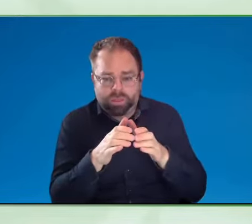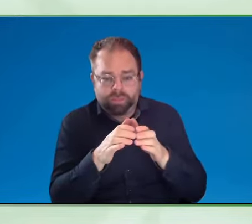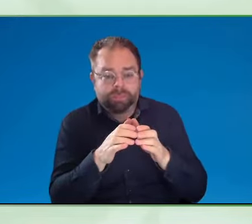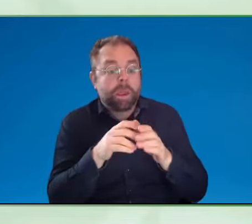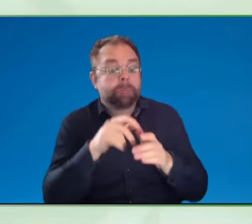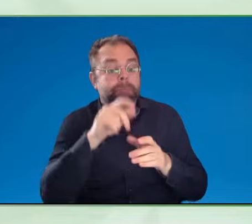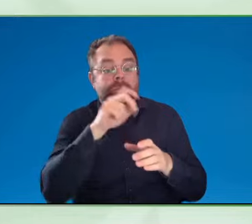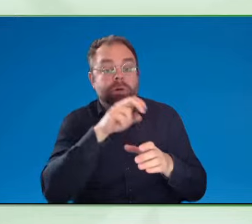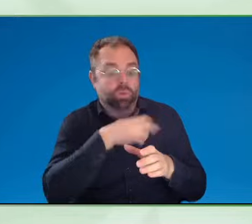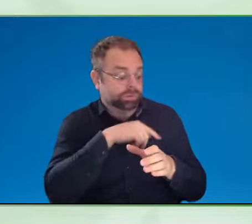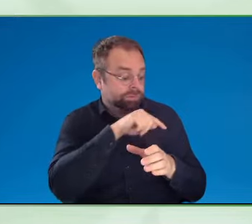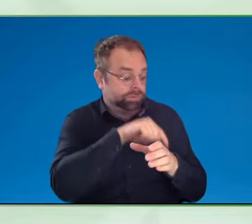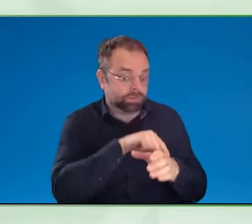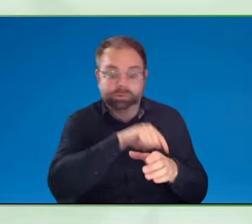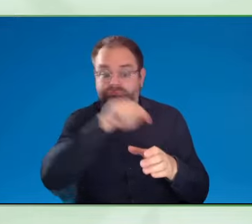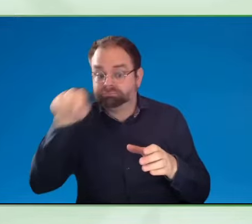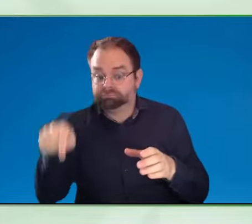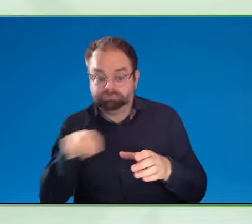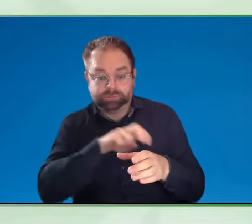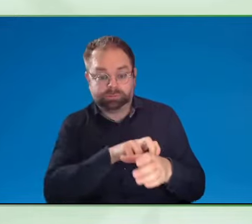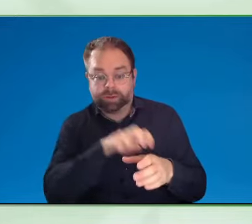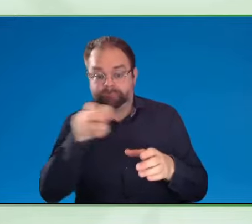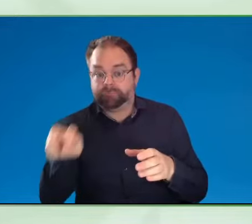feel welcome in. It is good.